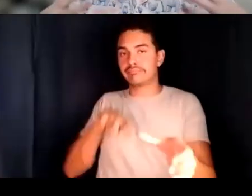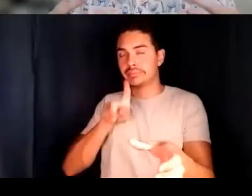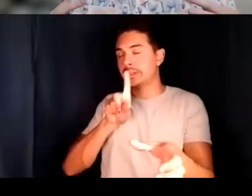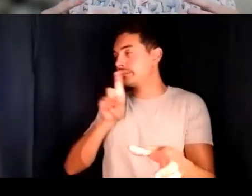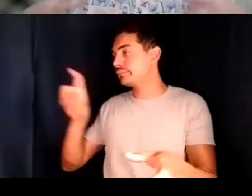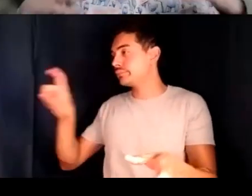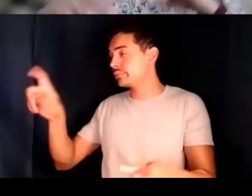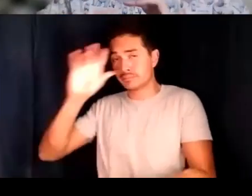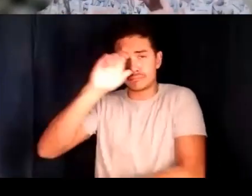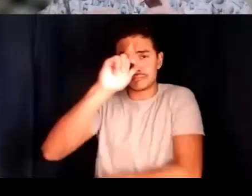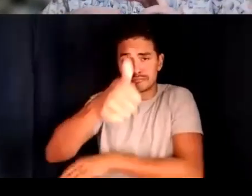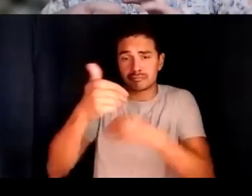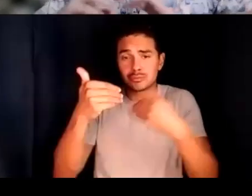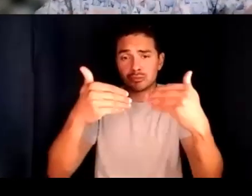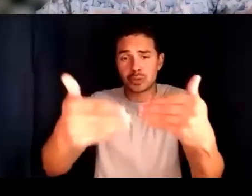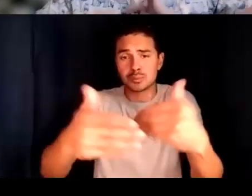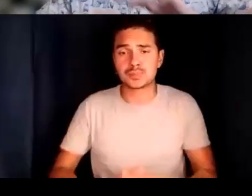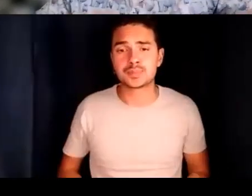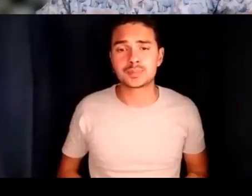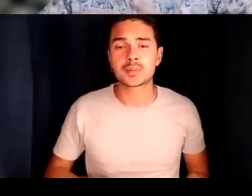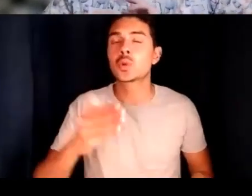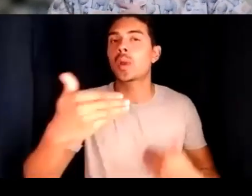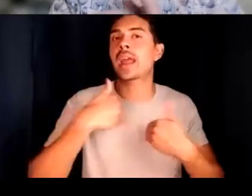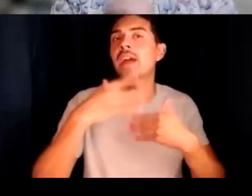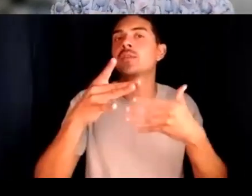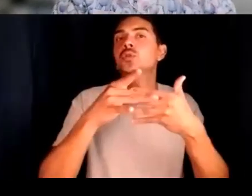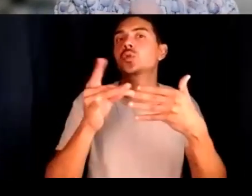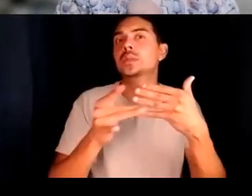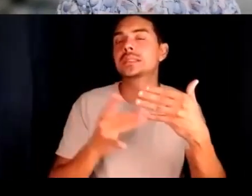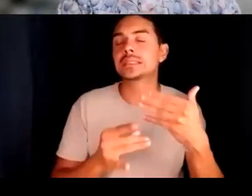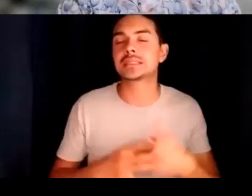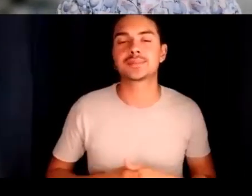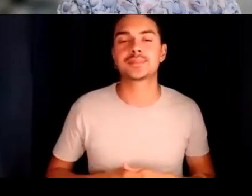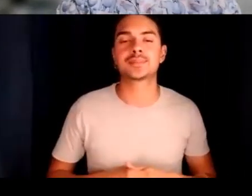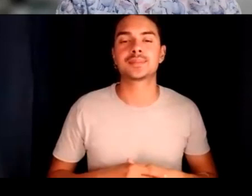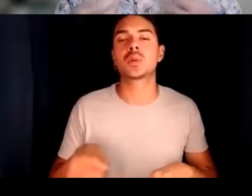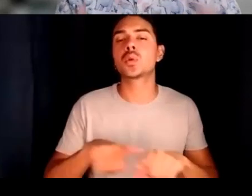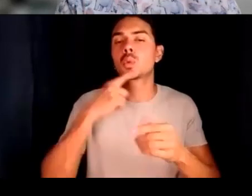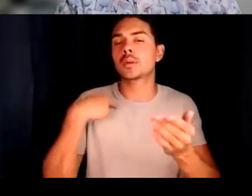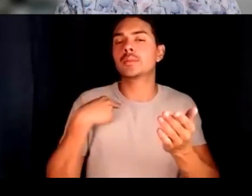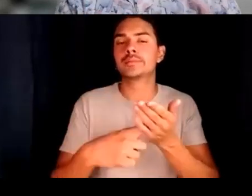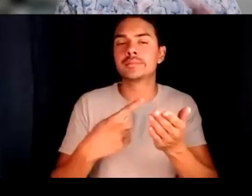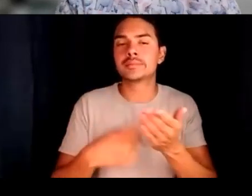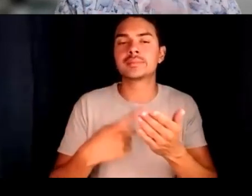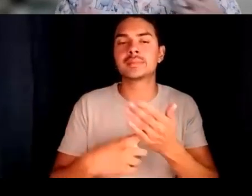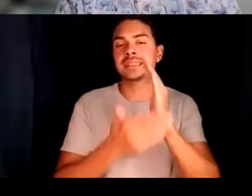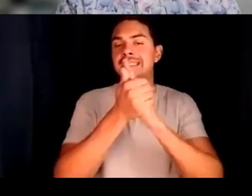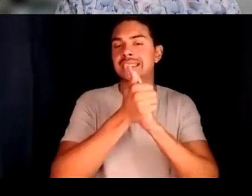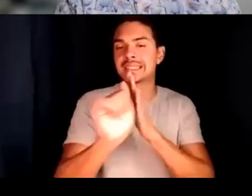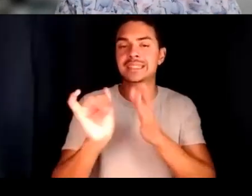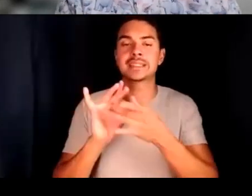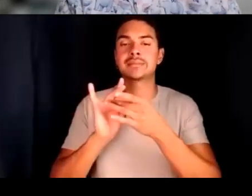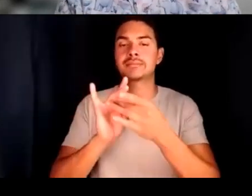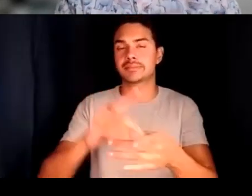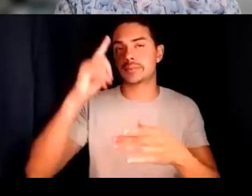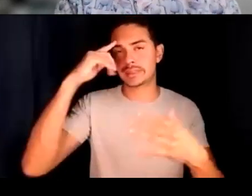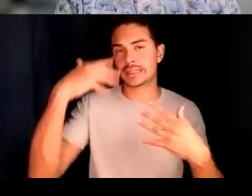And the skills that we'll be talking about in terms of mental health support are really founded on those ideas too,